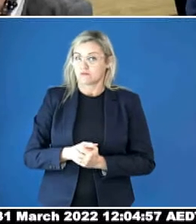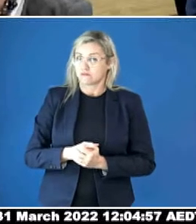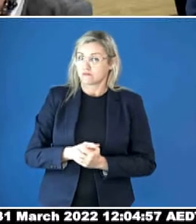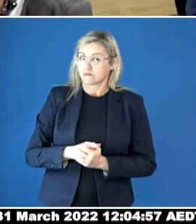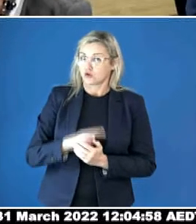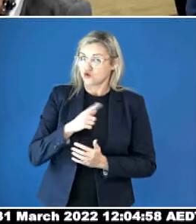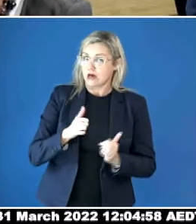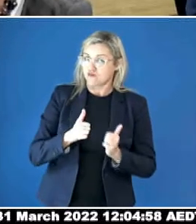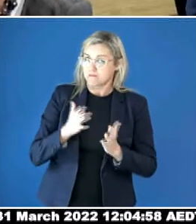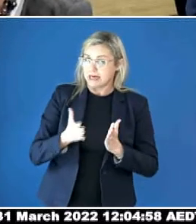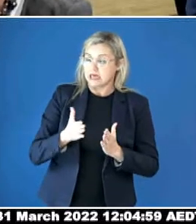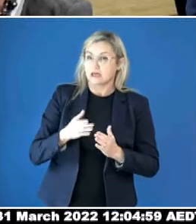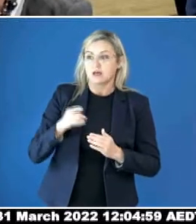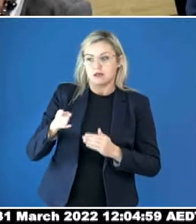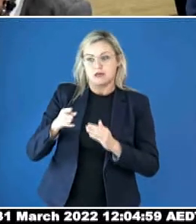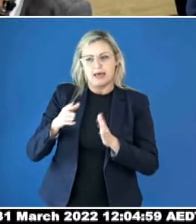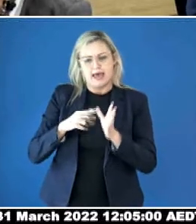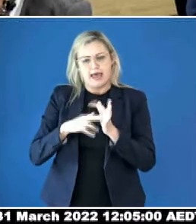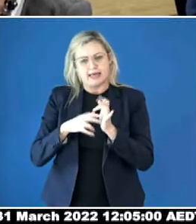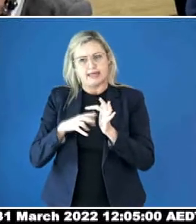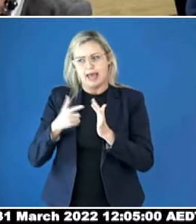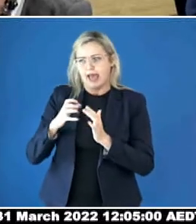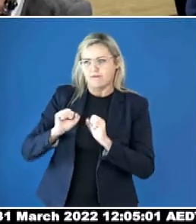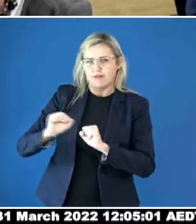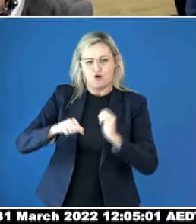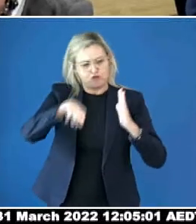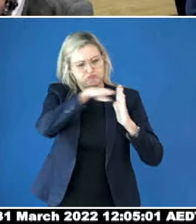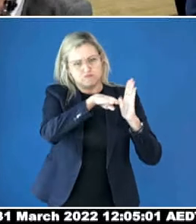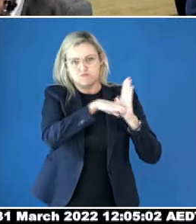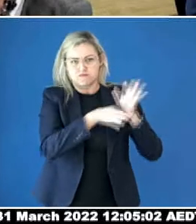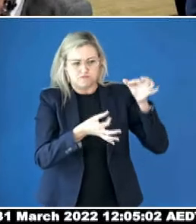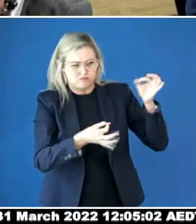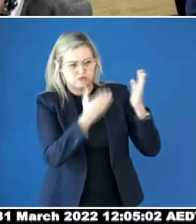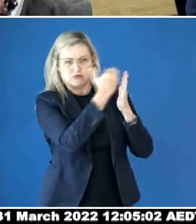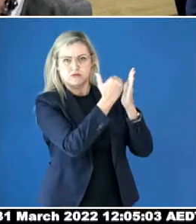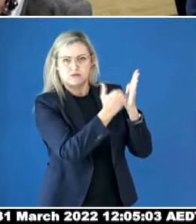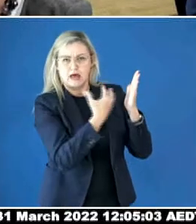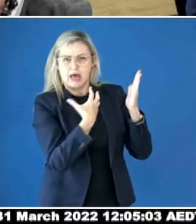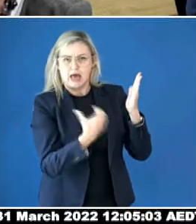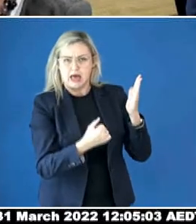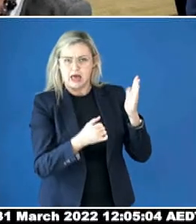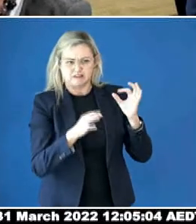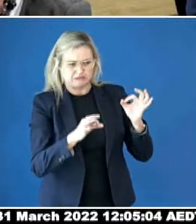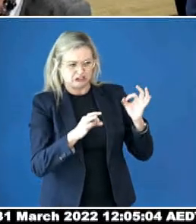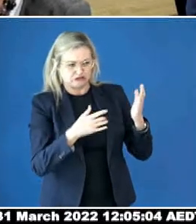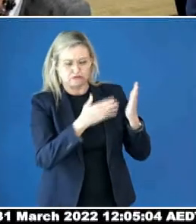addressed under Anglicare's Incident Management Procedure and Harm Prevention and Response for Adults with Disability Procedure.